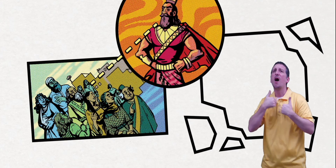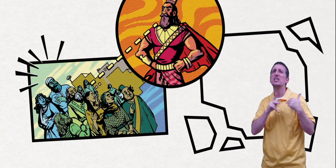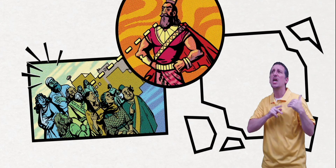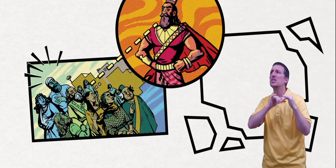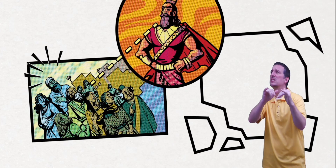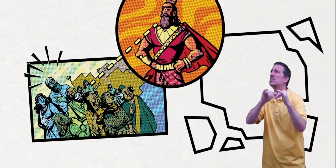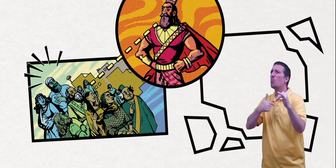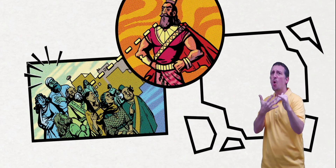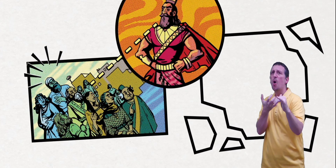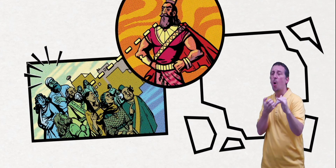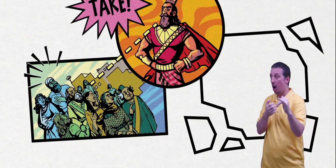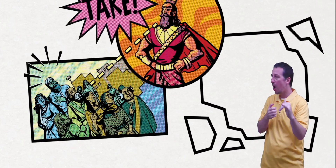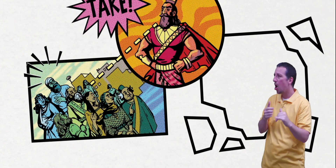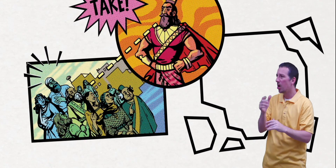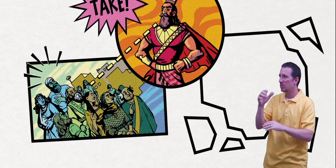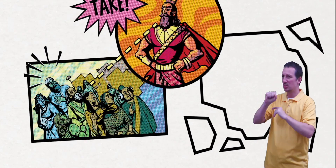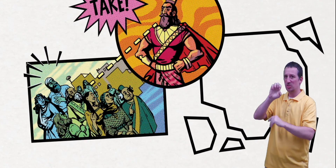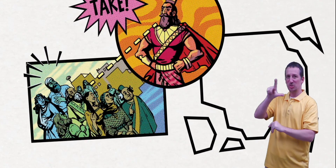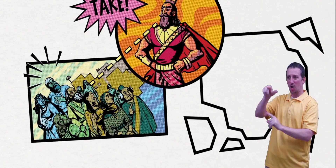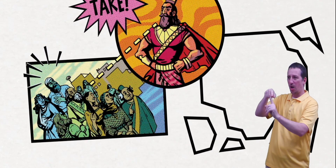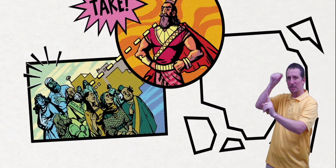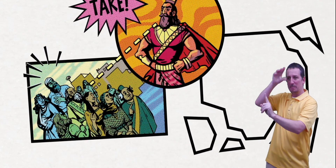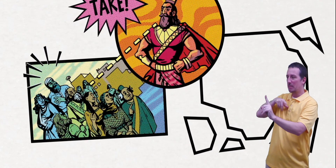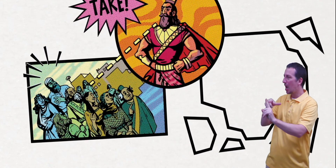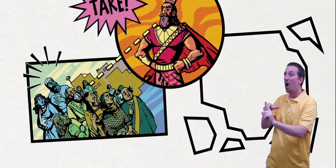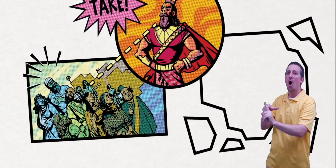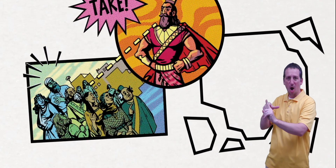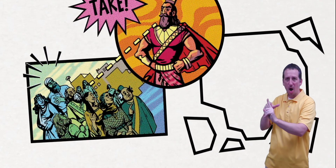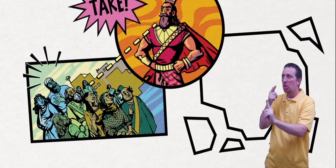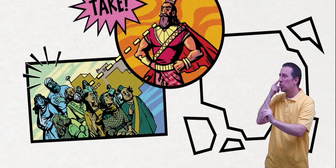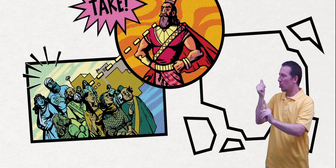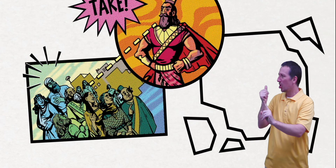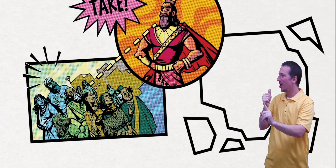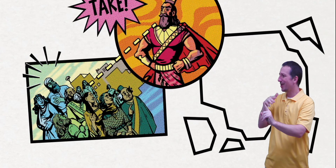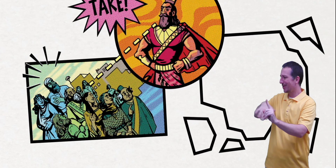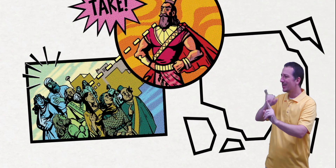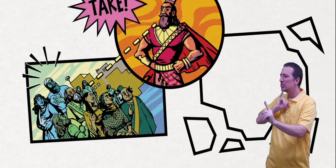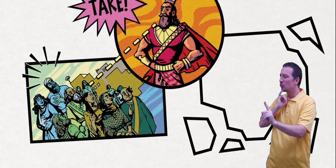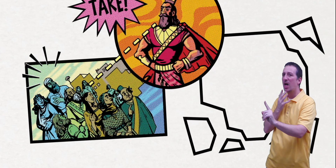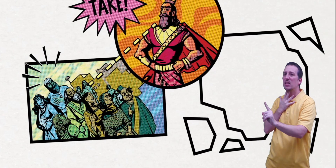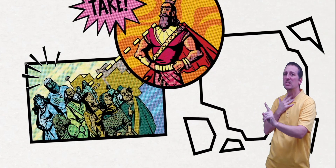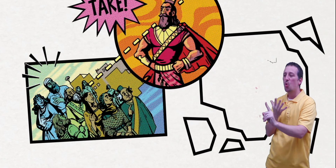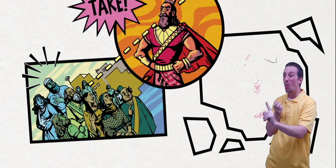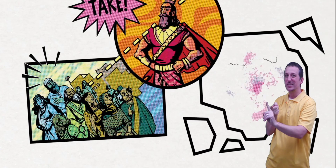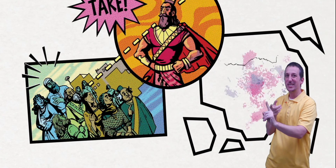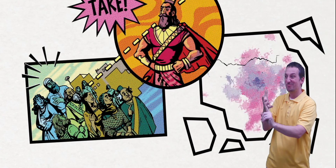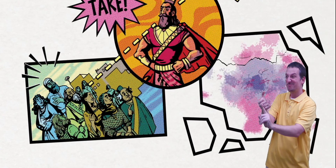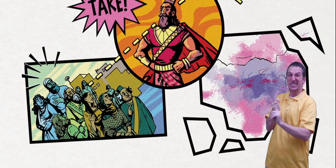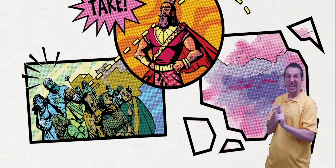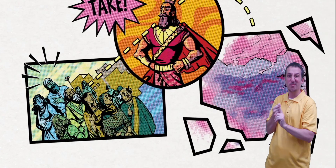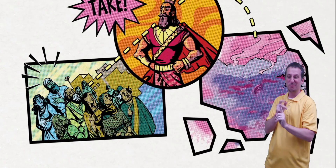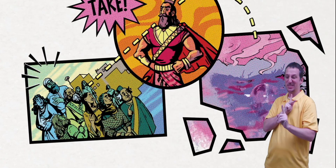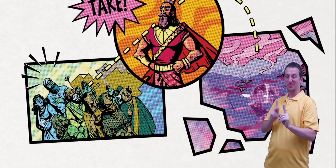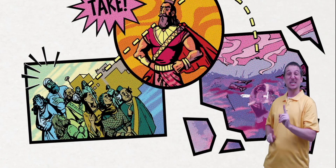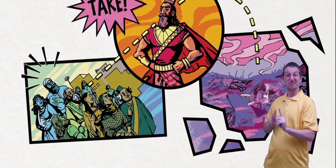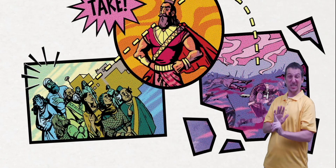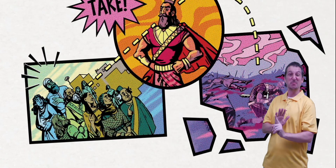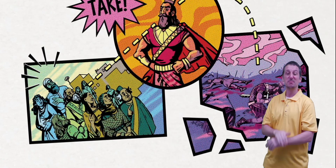they desire him, and take him as their king so they can be like all the other nations.